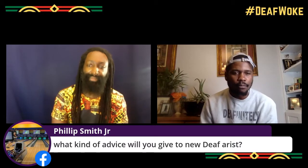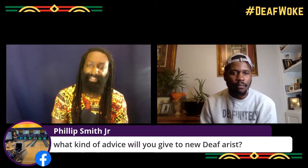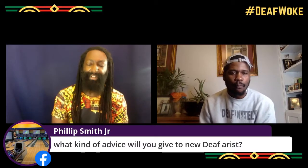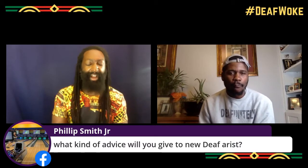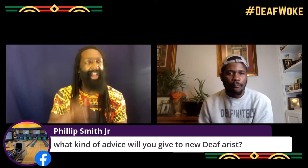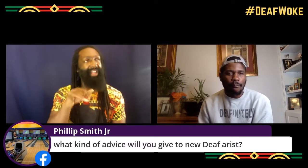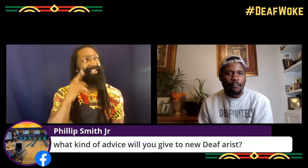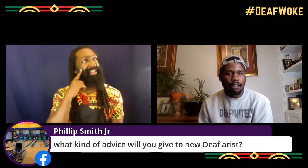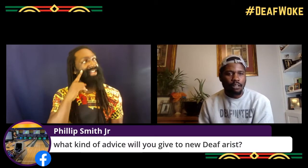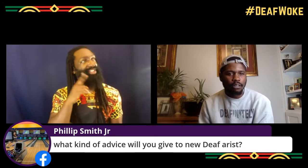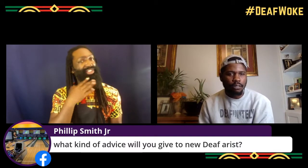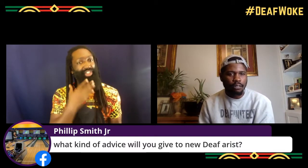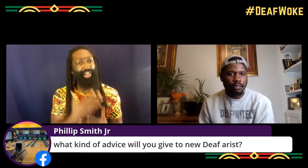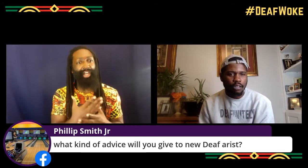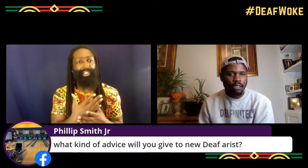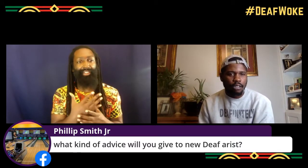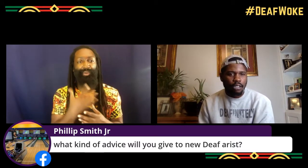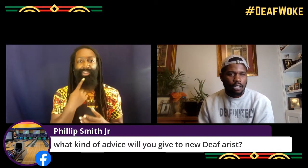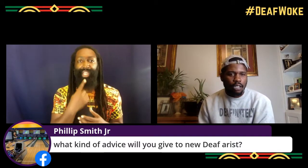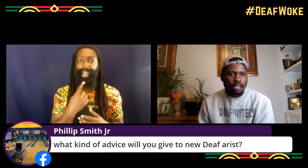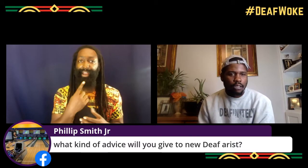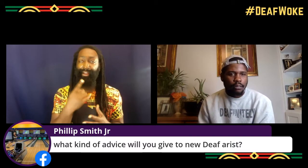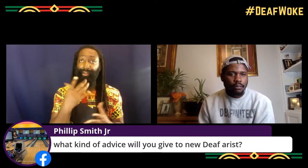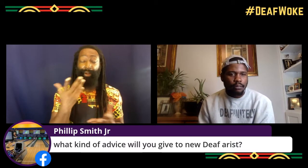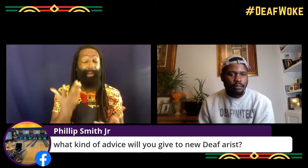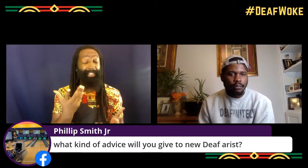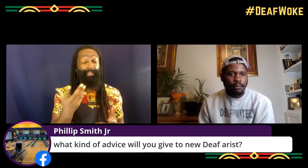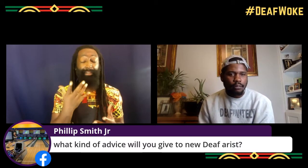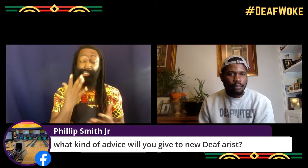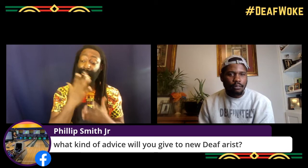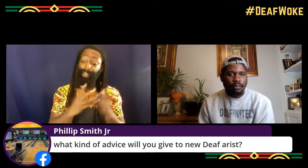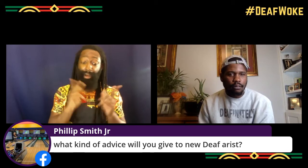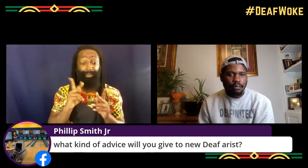But if you can provide something, that's when you know you, that's the thing.